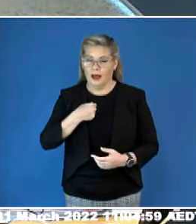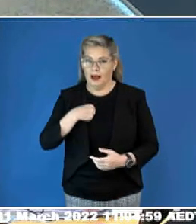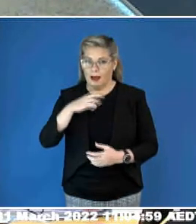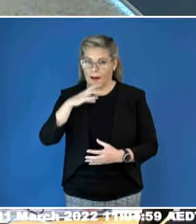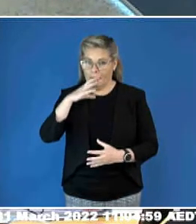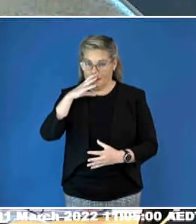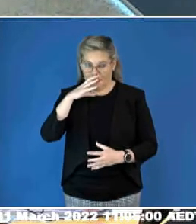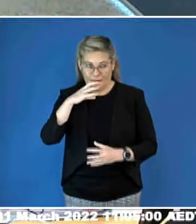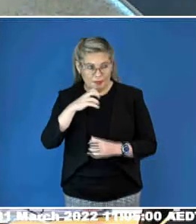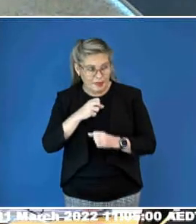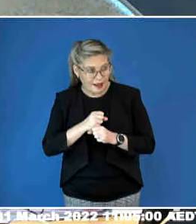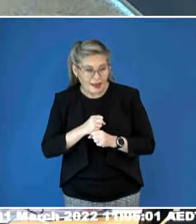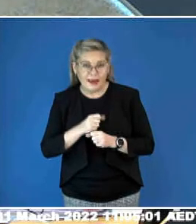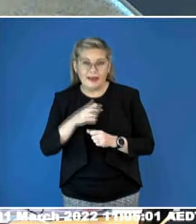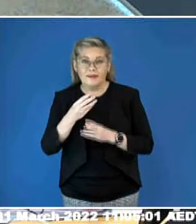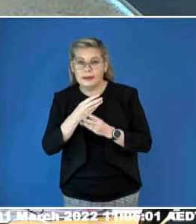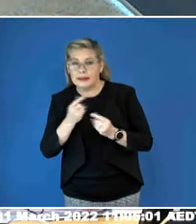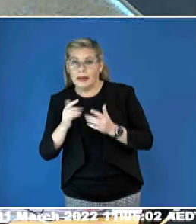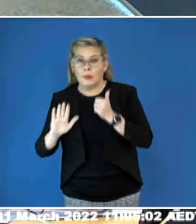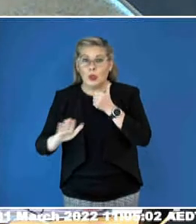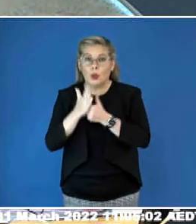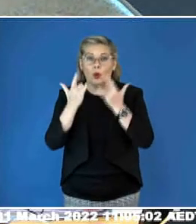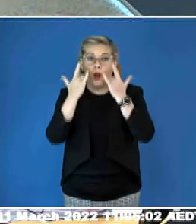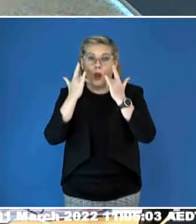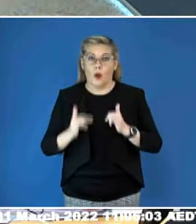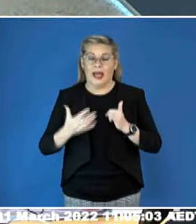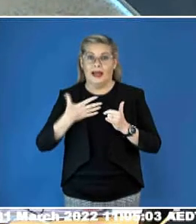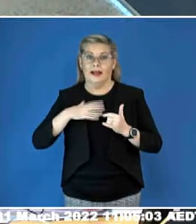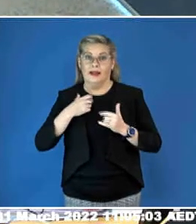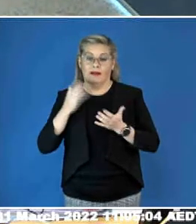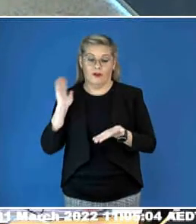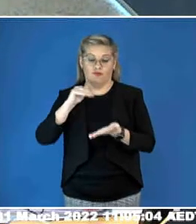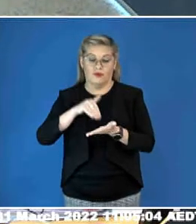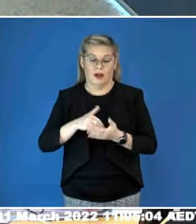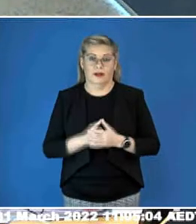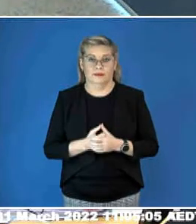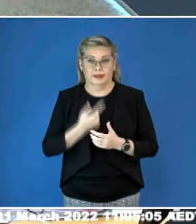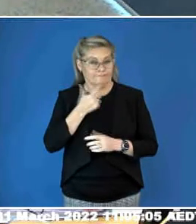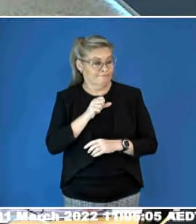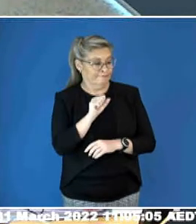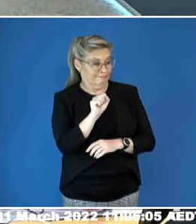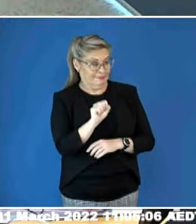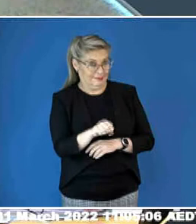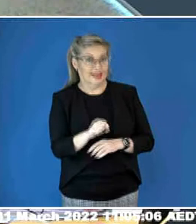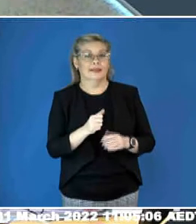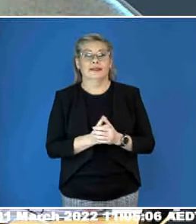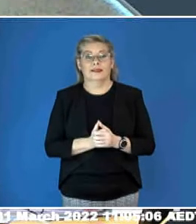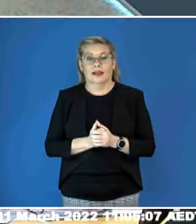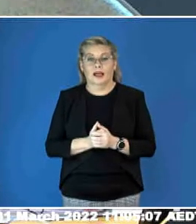Is that correct? MS FRASER: I am joined in the Brisbane hearing room by the legal